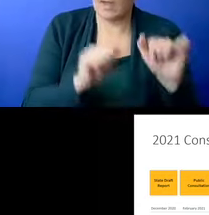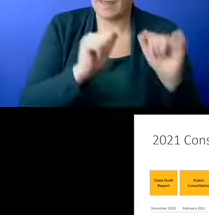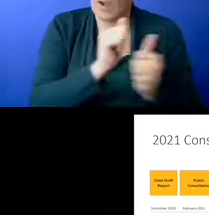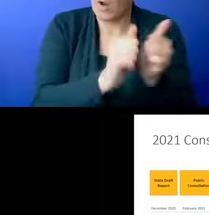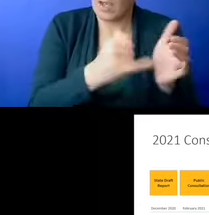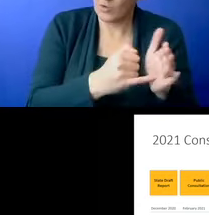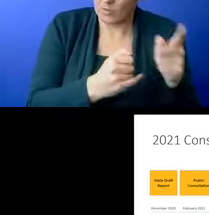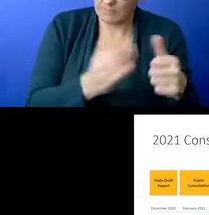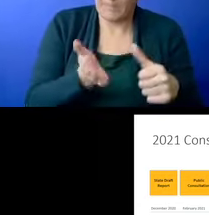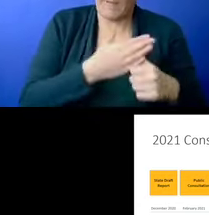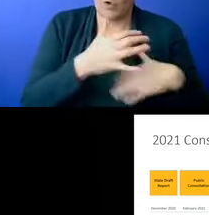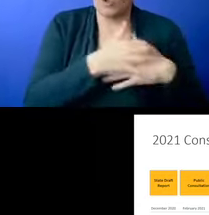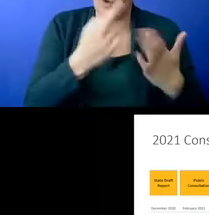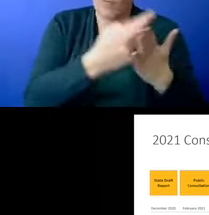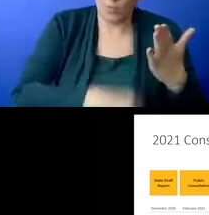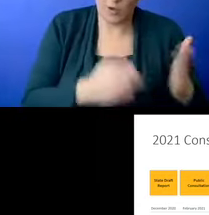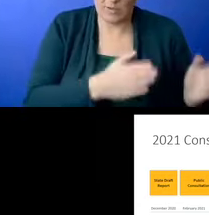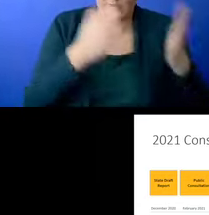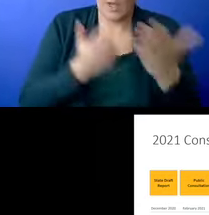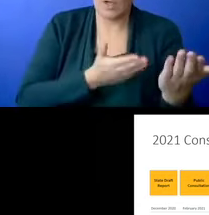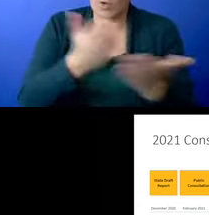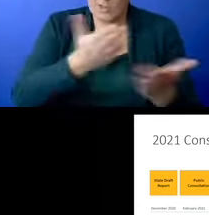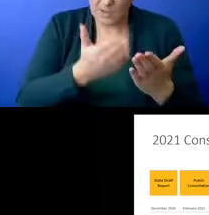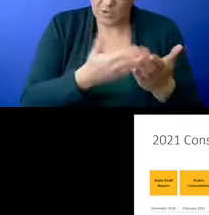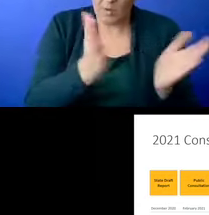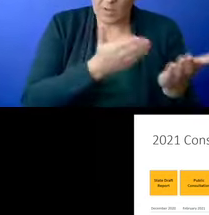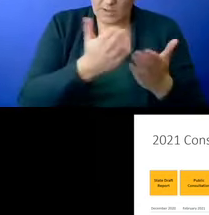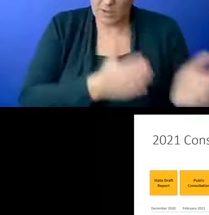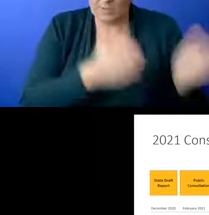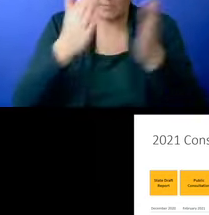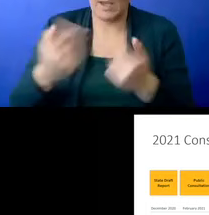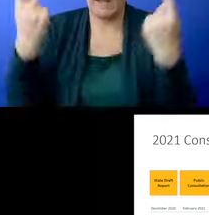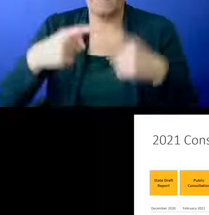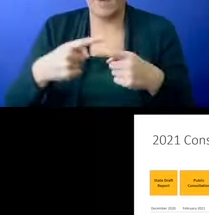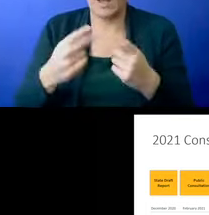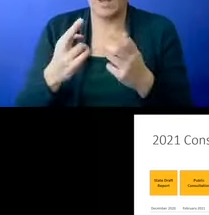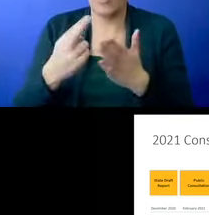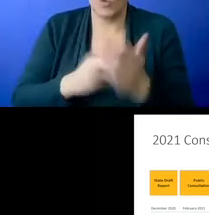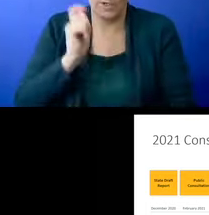that draft report, followed by public consultation, followed by the final report submitted to the UN.